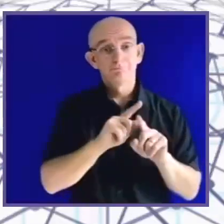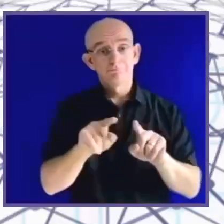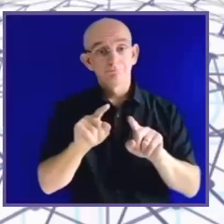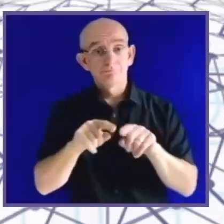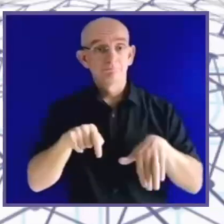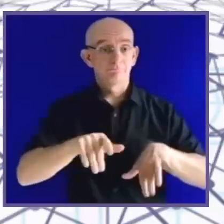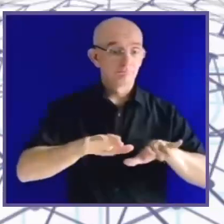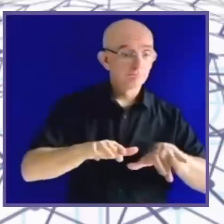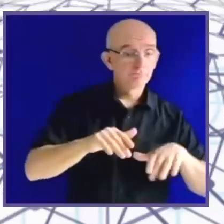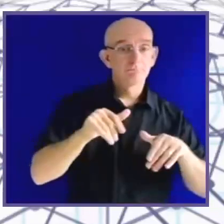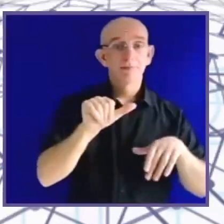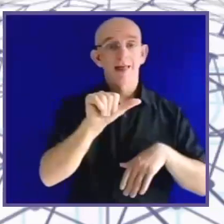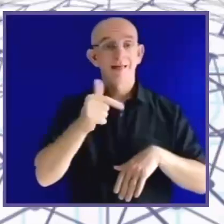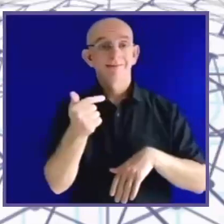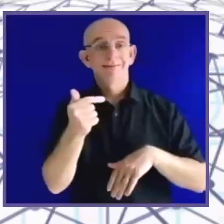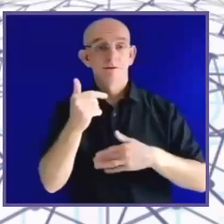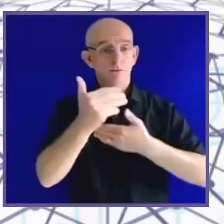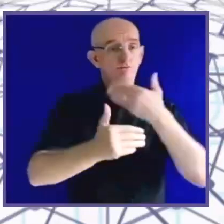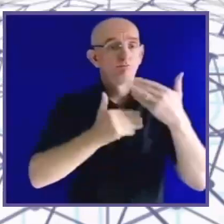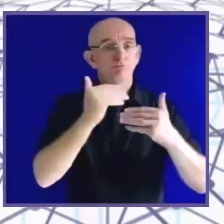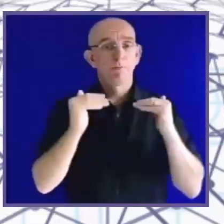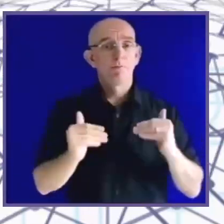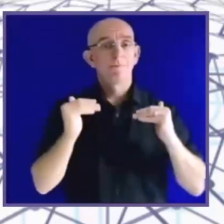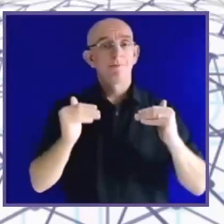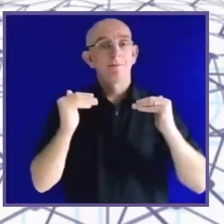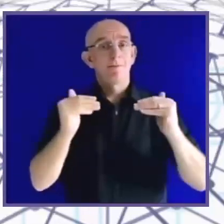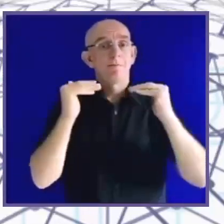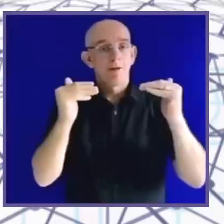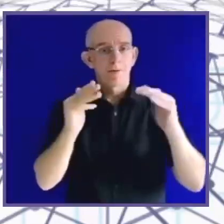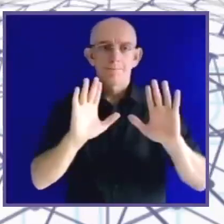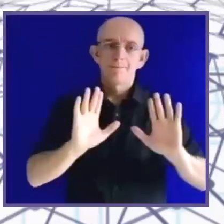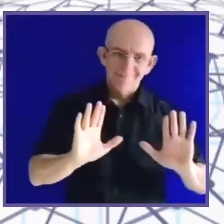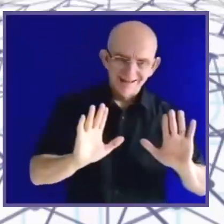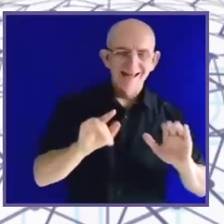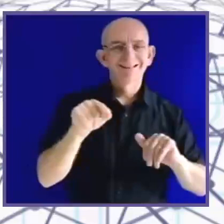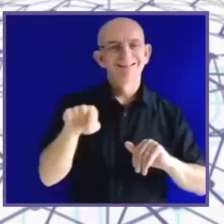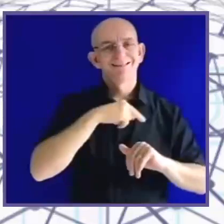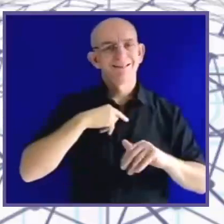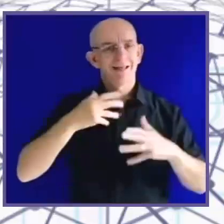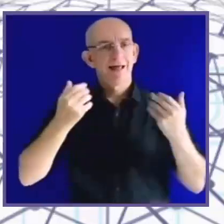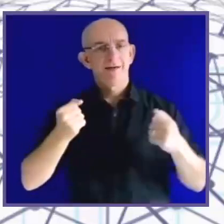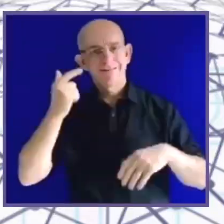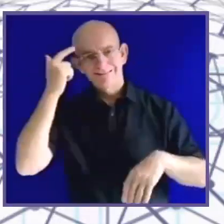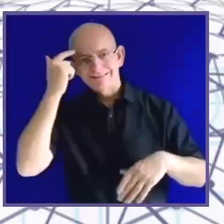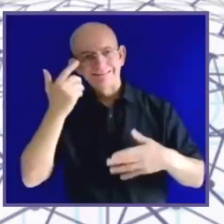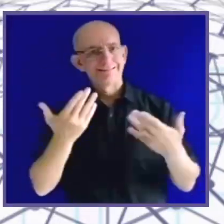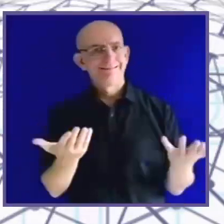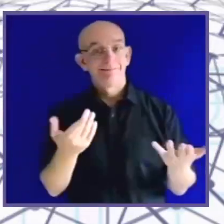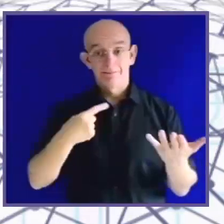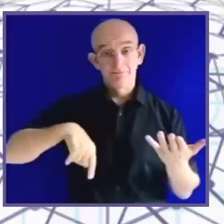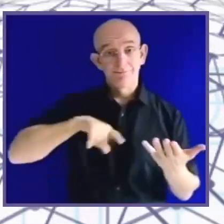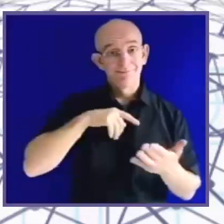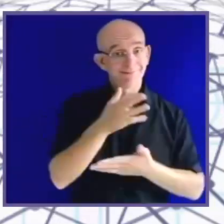disabilities to not have access to 80 particularly those from under represented disability groups